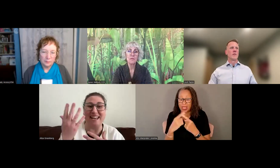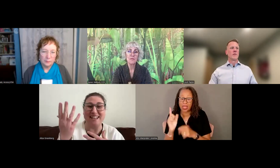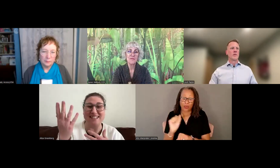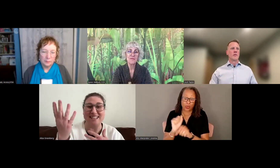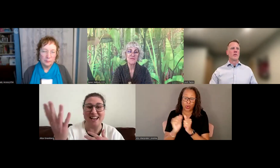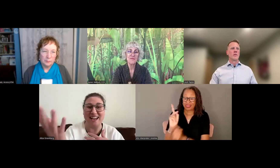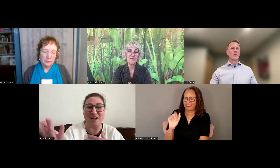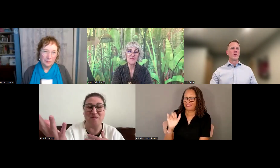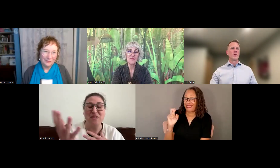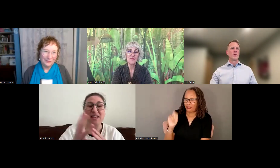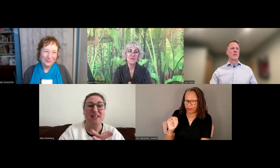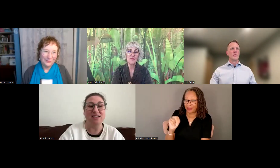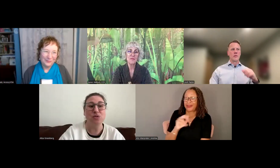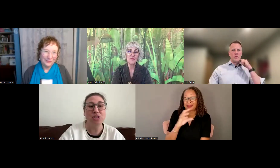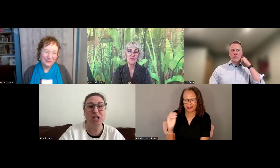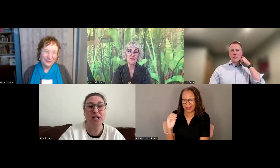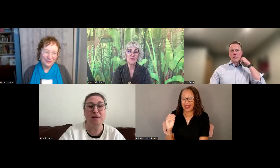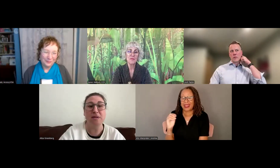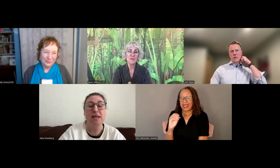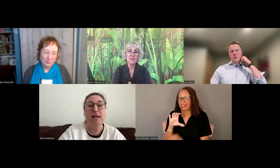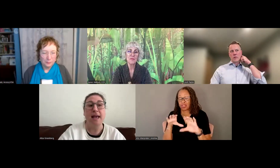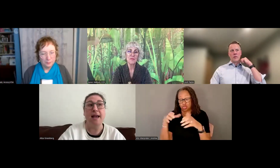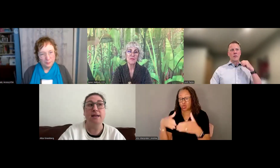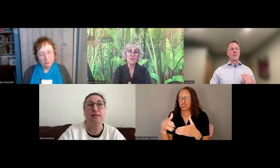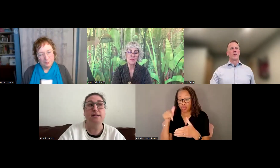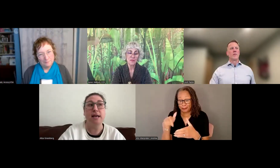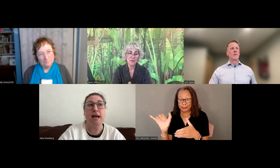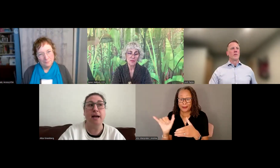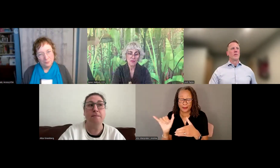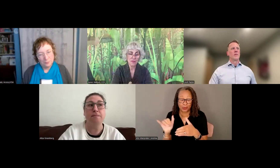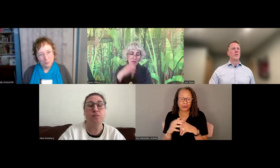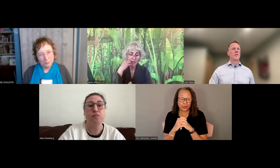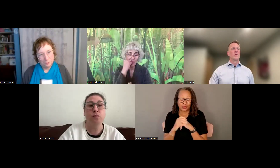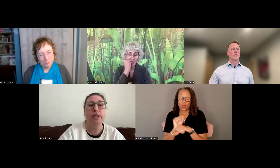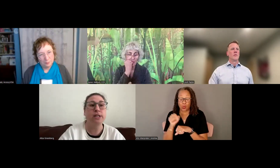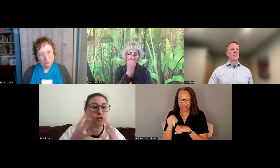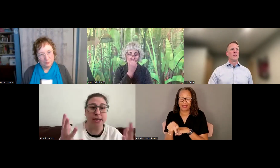and the consortium and we do trainings